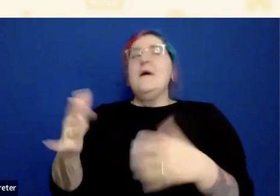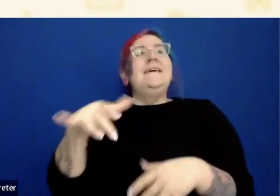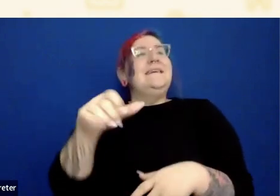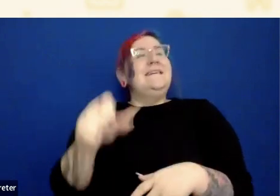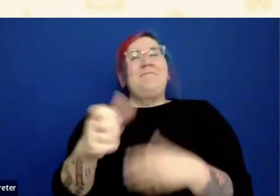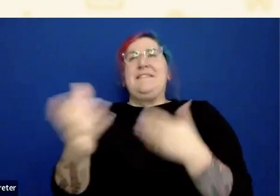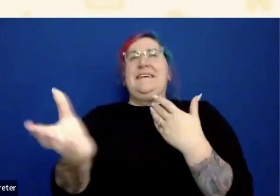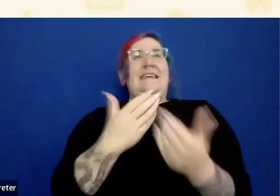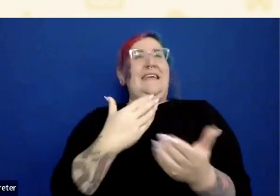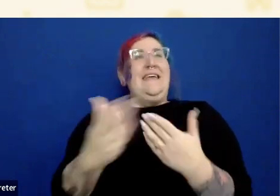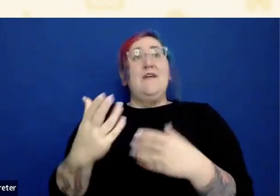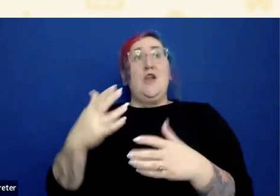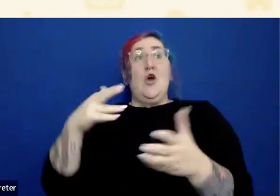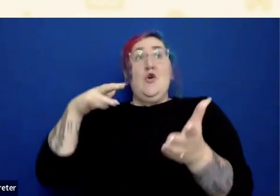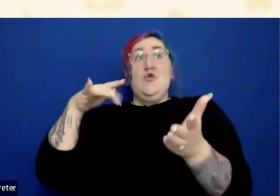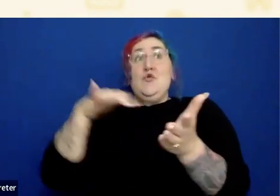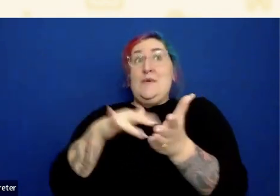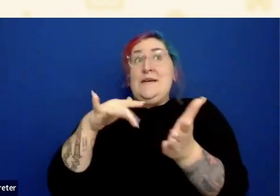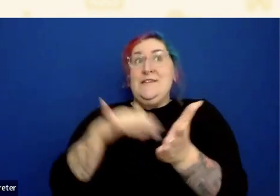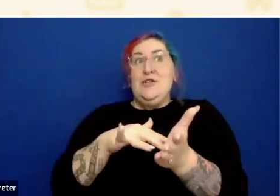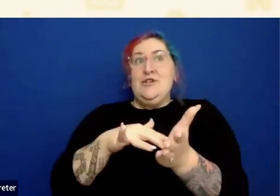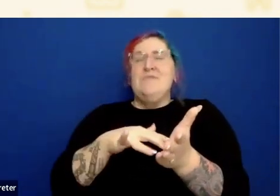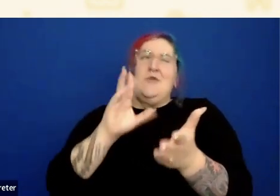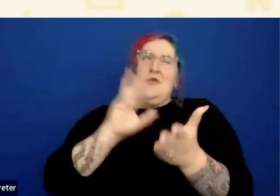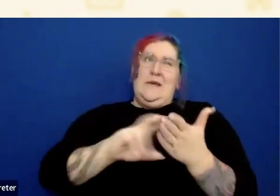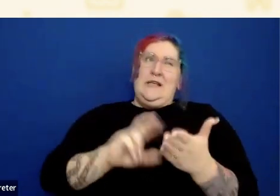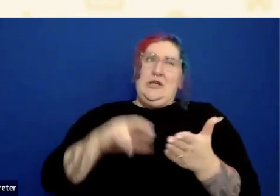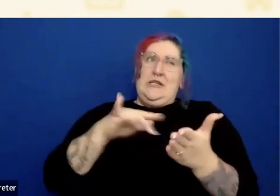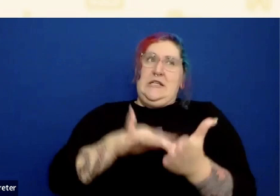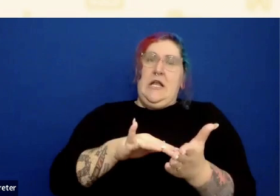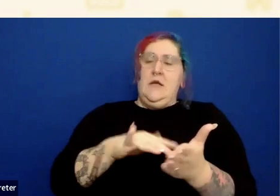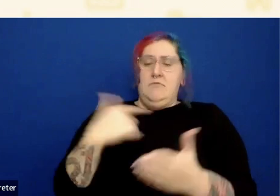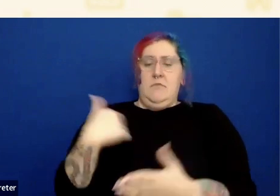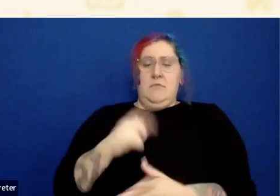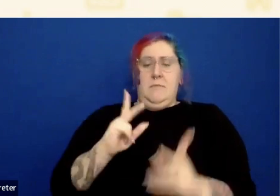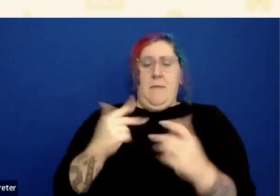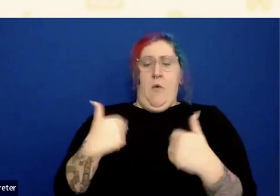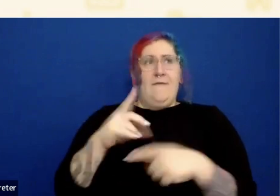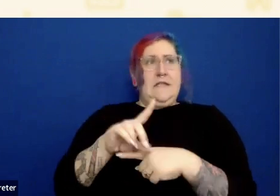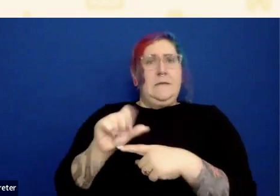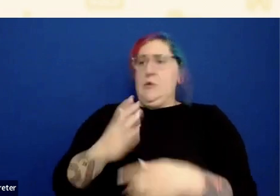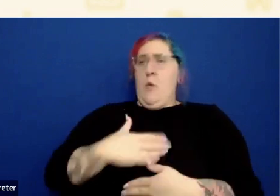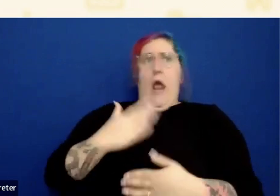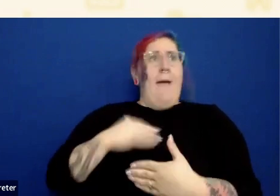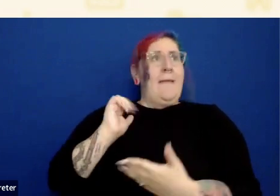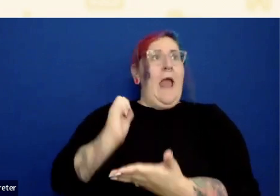with disabilities are happy to help, but our time is valuable too.